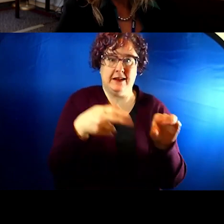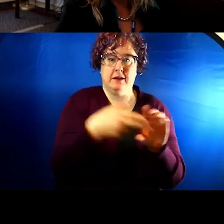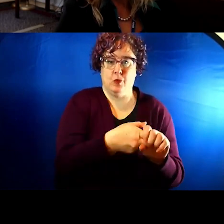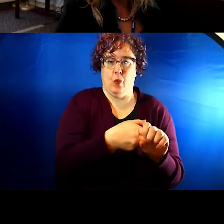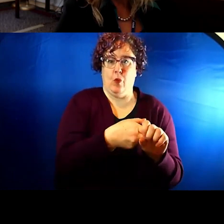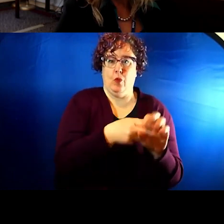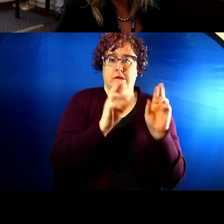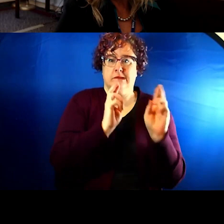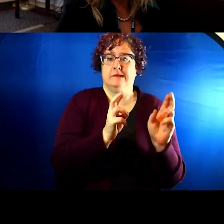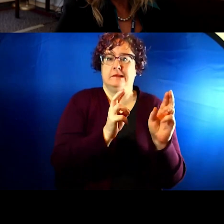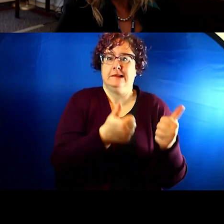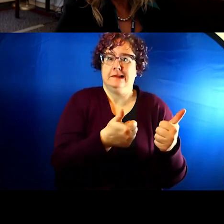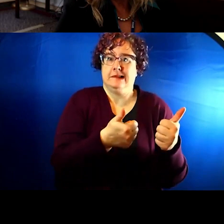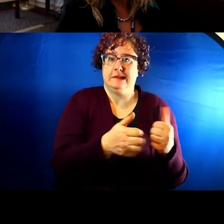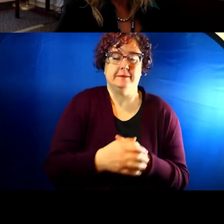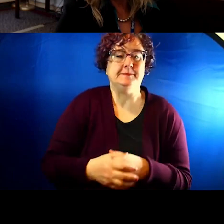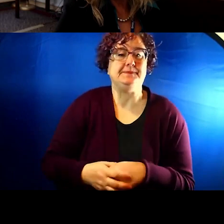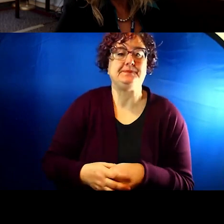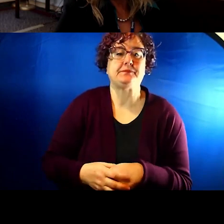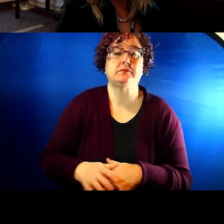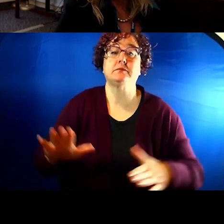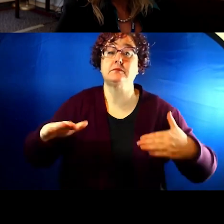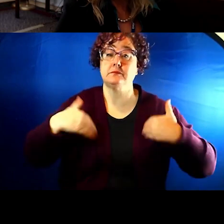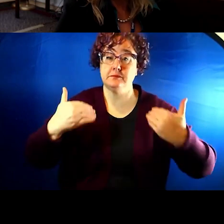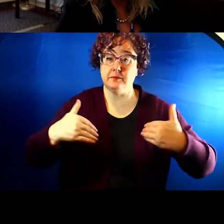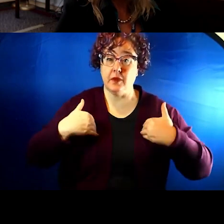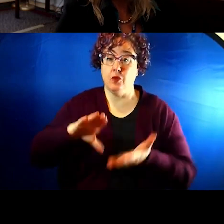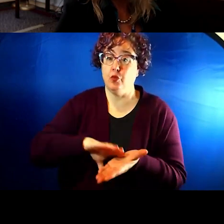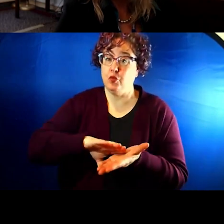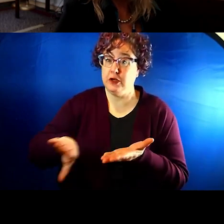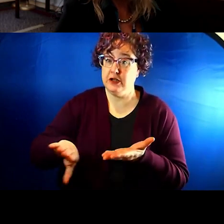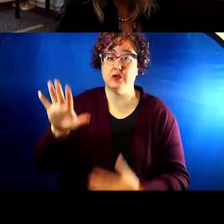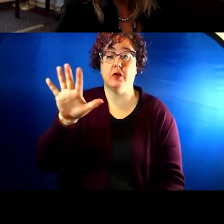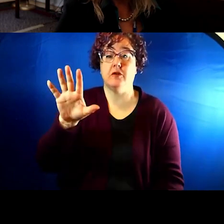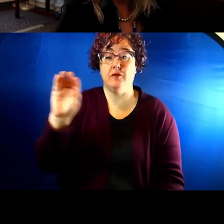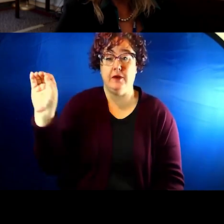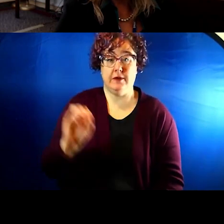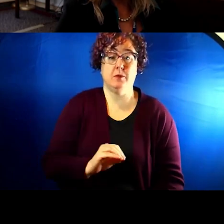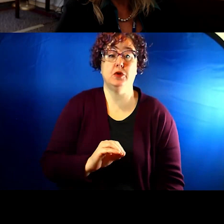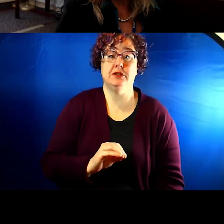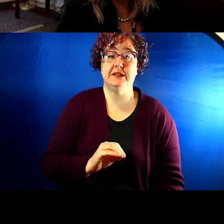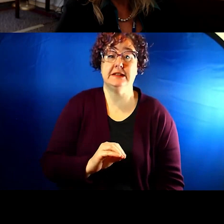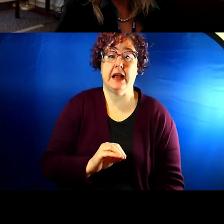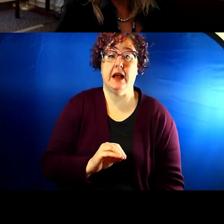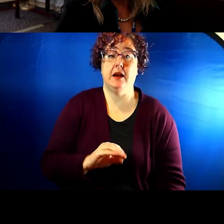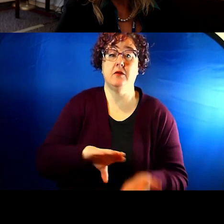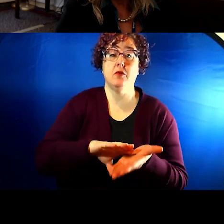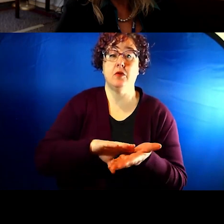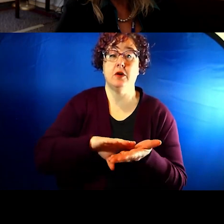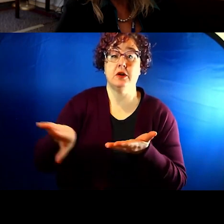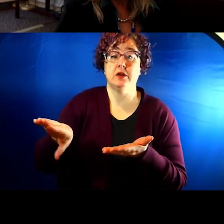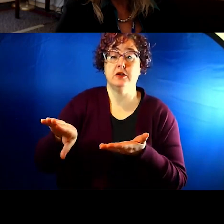OF THE YOUTH WHO WERE DISCHARGED, 50% WERE DISCHARGED INTO IS A